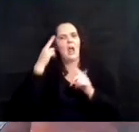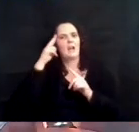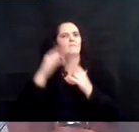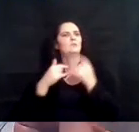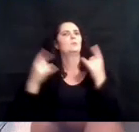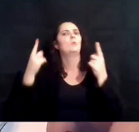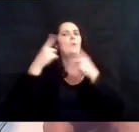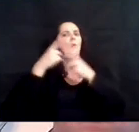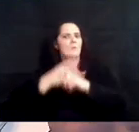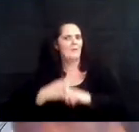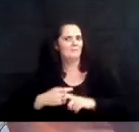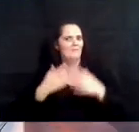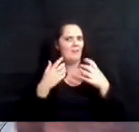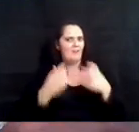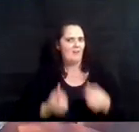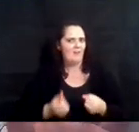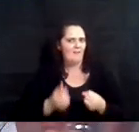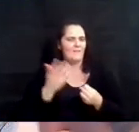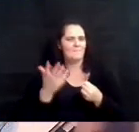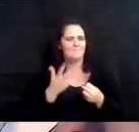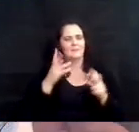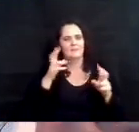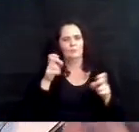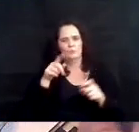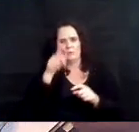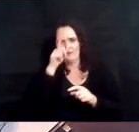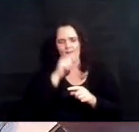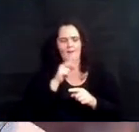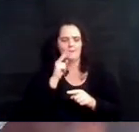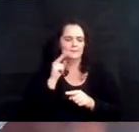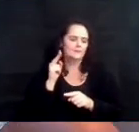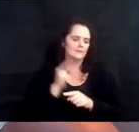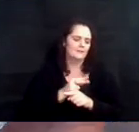texts where you could see the ghost of a word that was replaced by the author